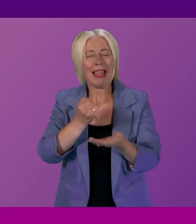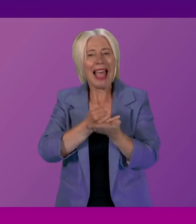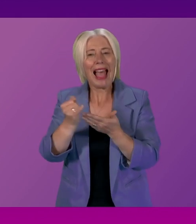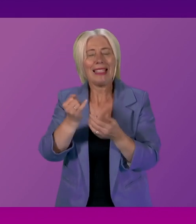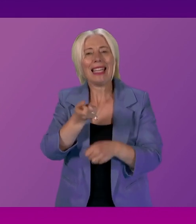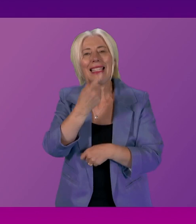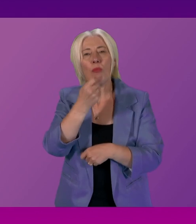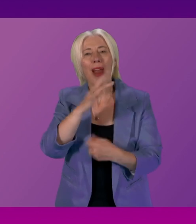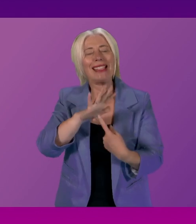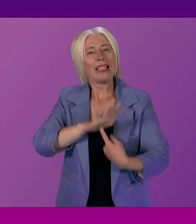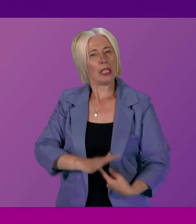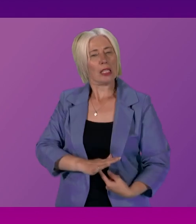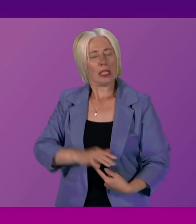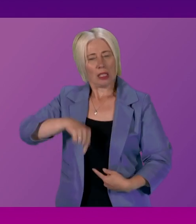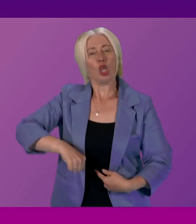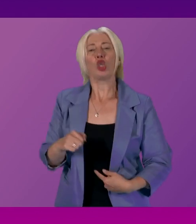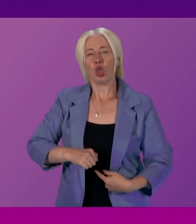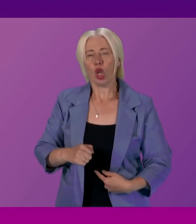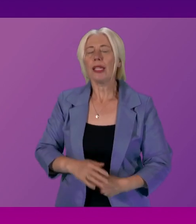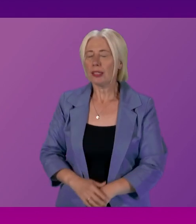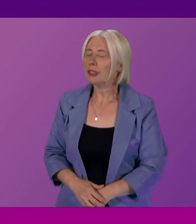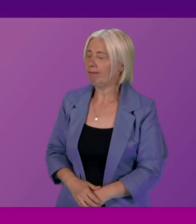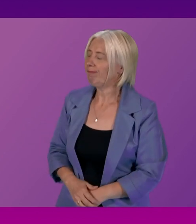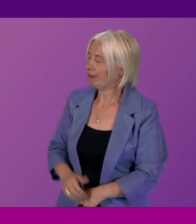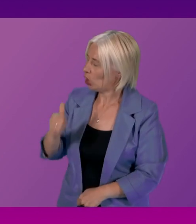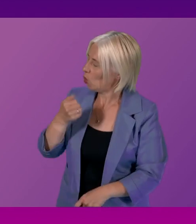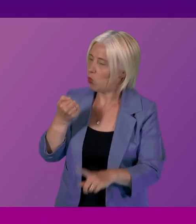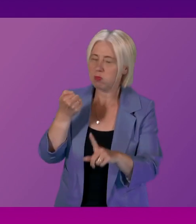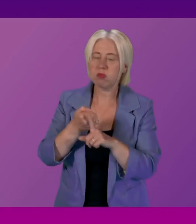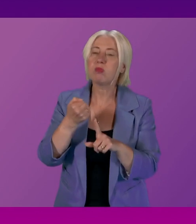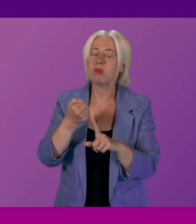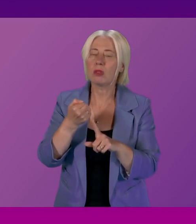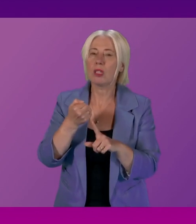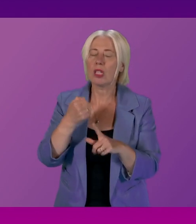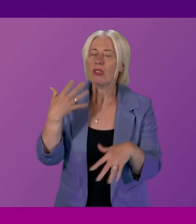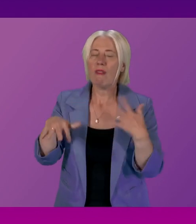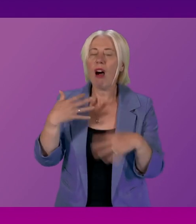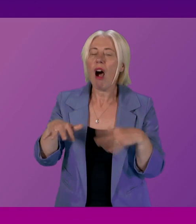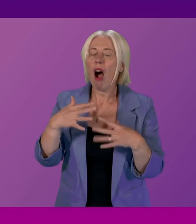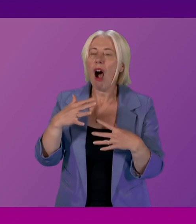I understand the impact and suffering that depression can cause sufferers and their families.